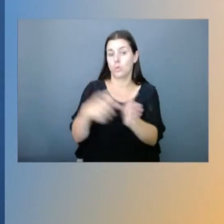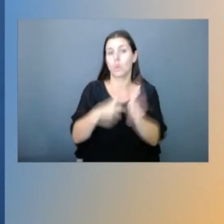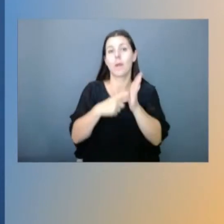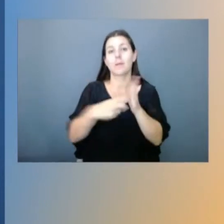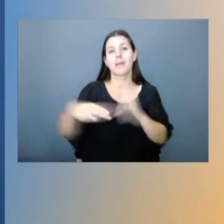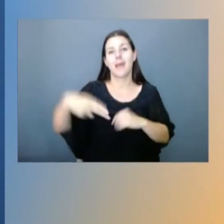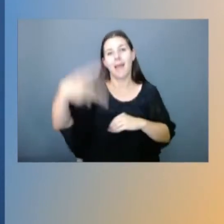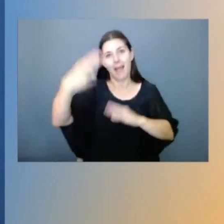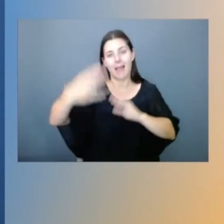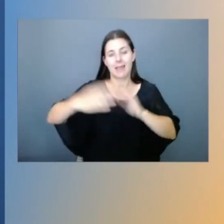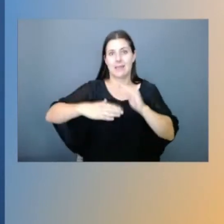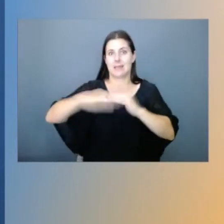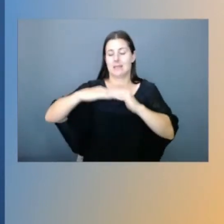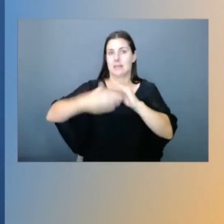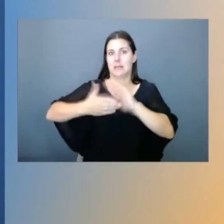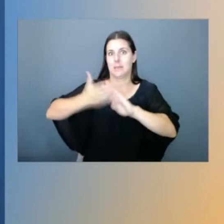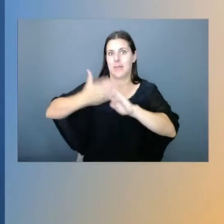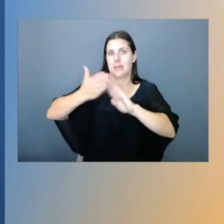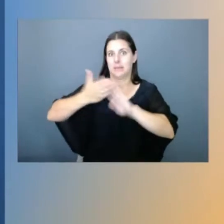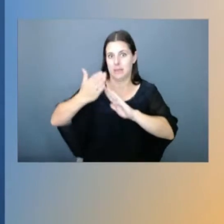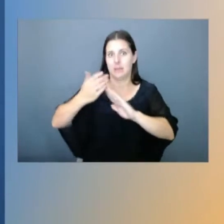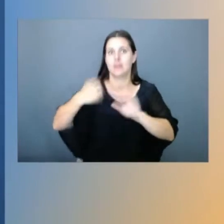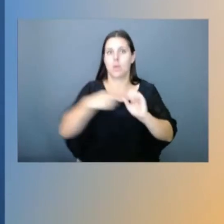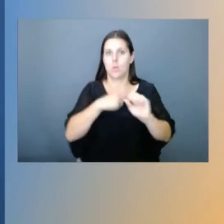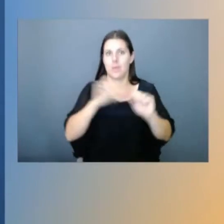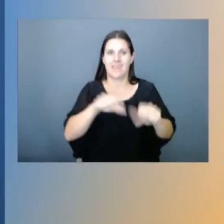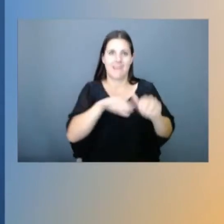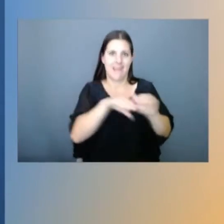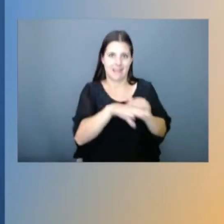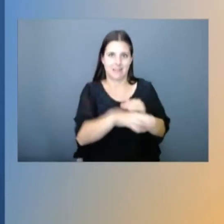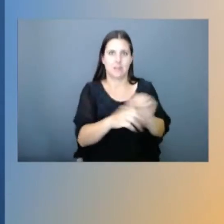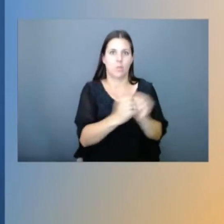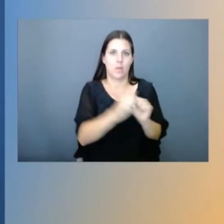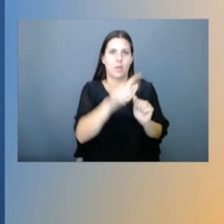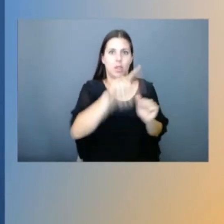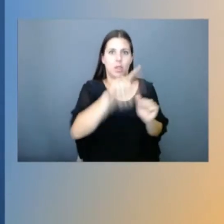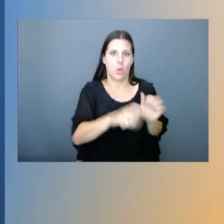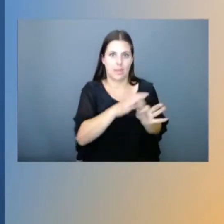that can be accessed at low latency. So imagine workloads like EBS block storage,